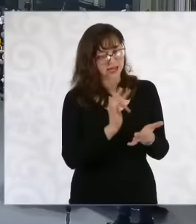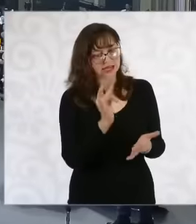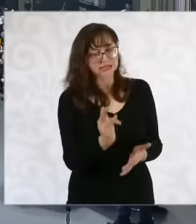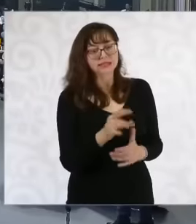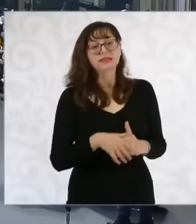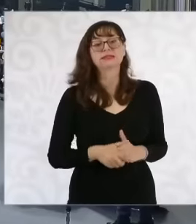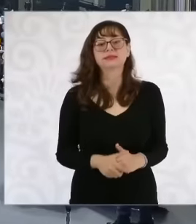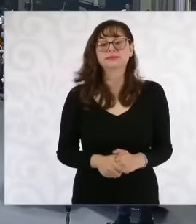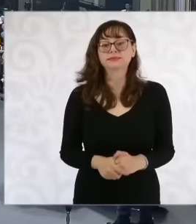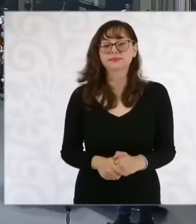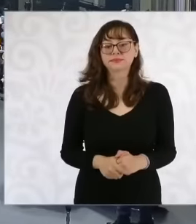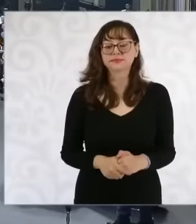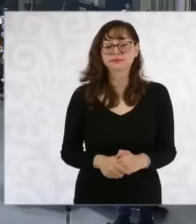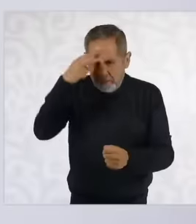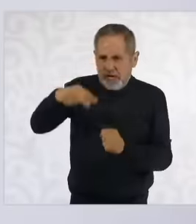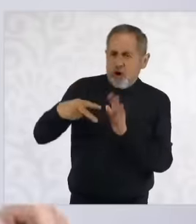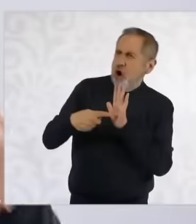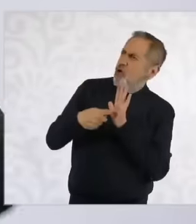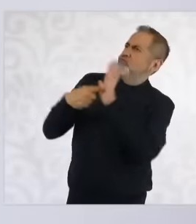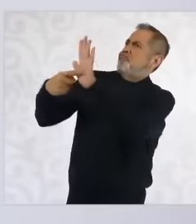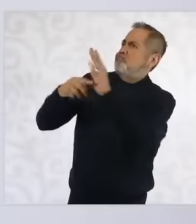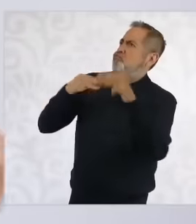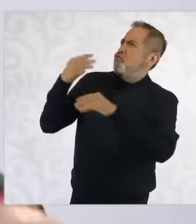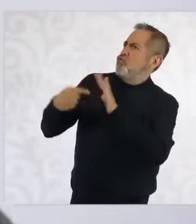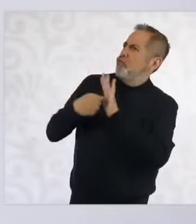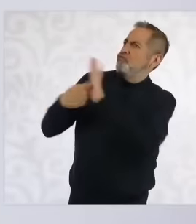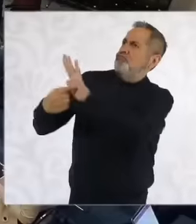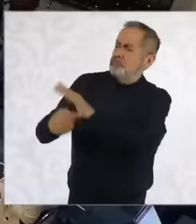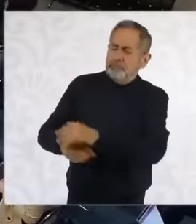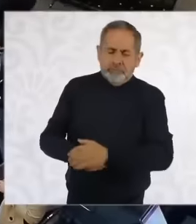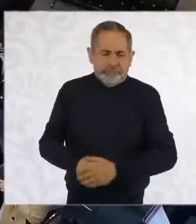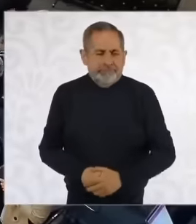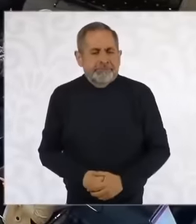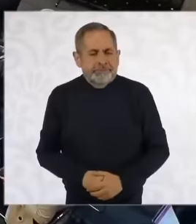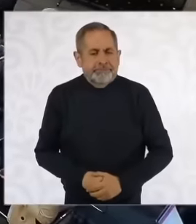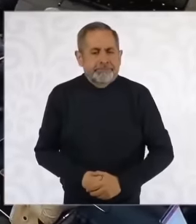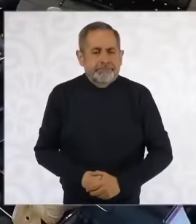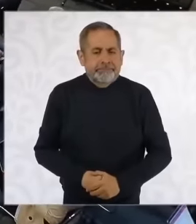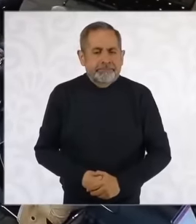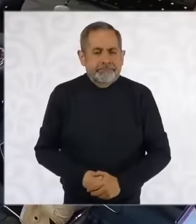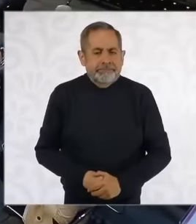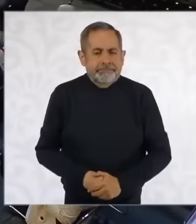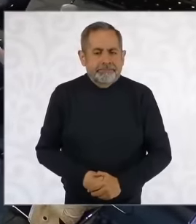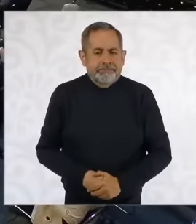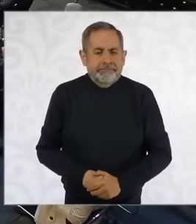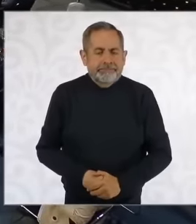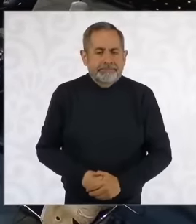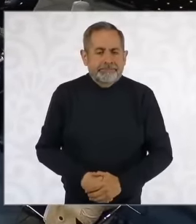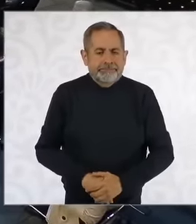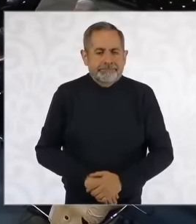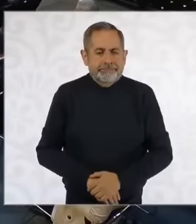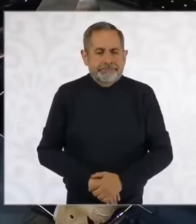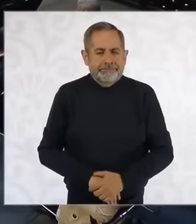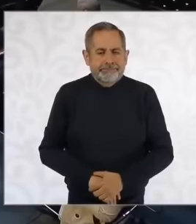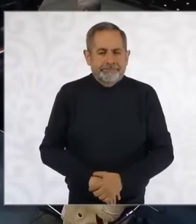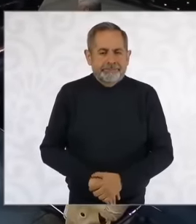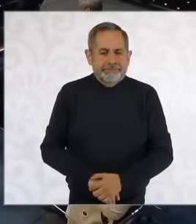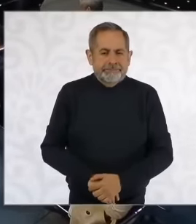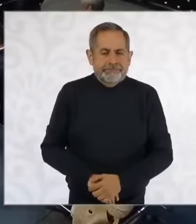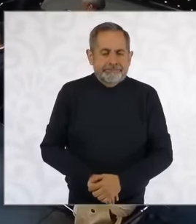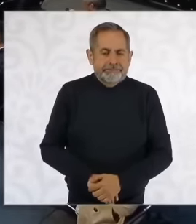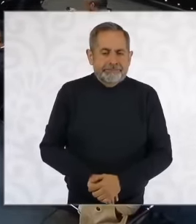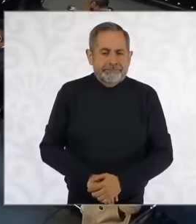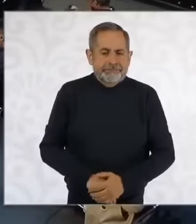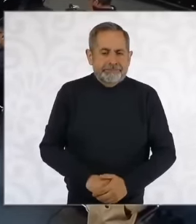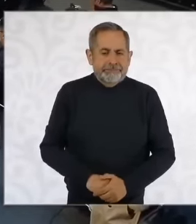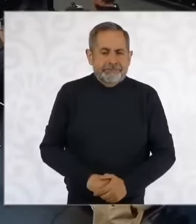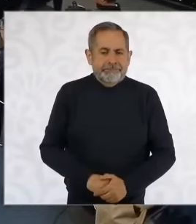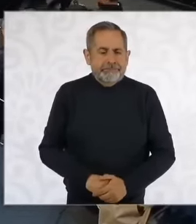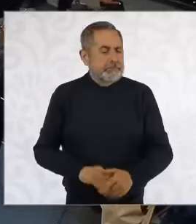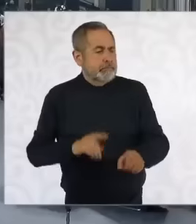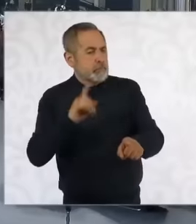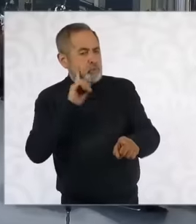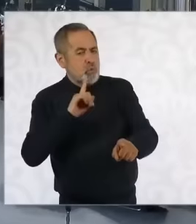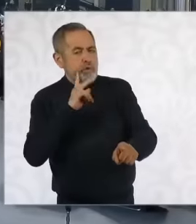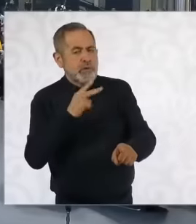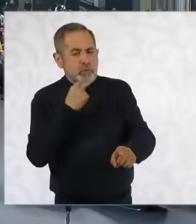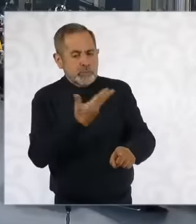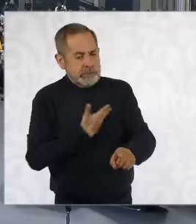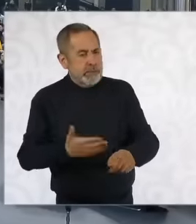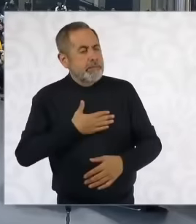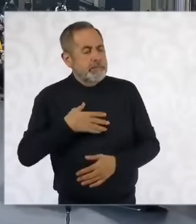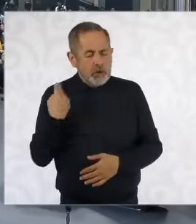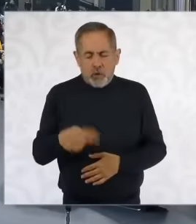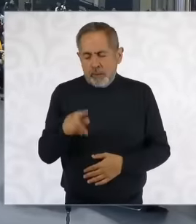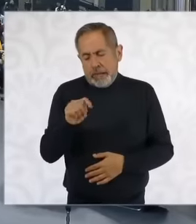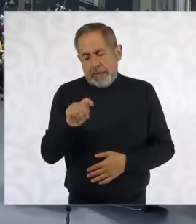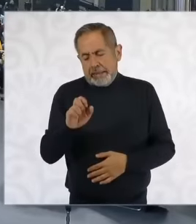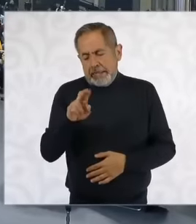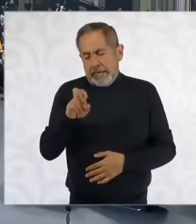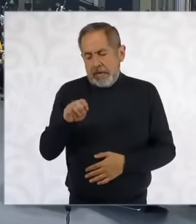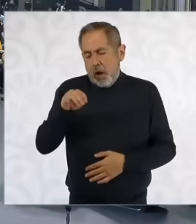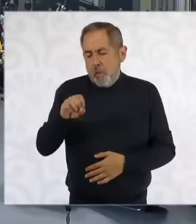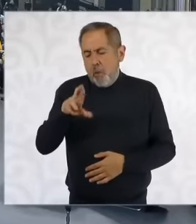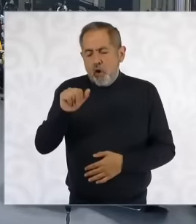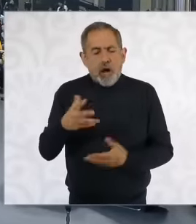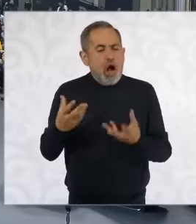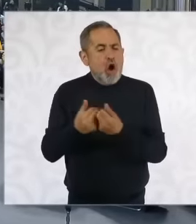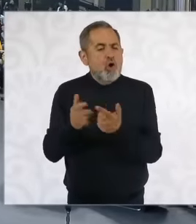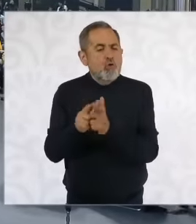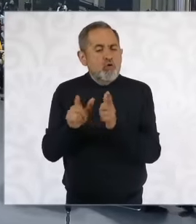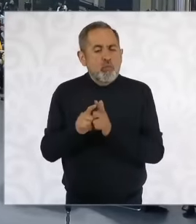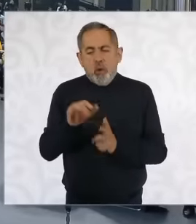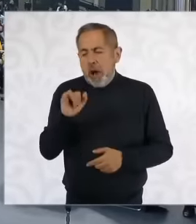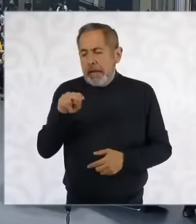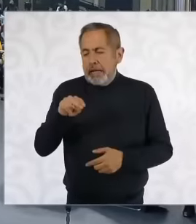President here Good day I am terem mor Guillén correspondent of the intermediate group to which I belong